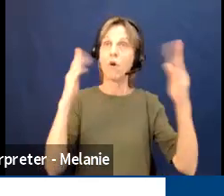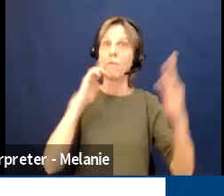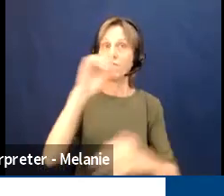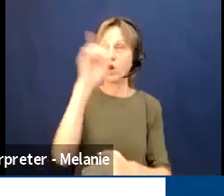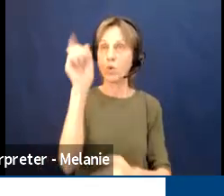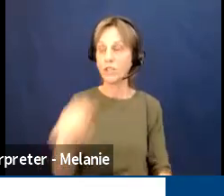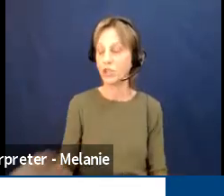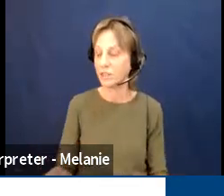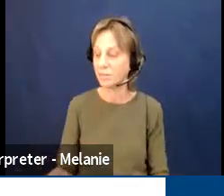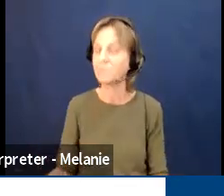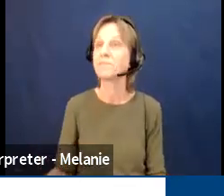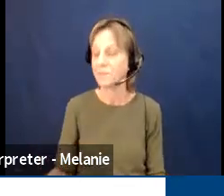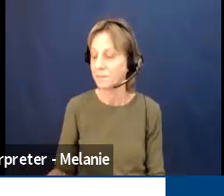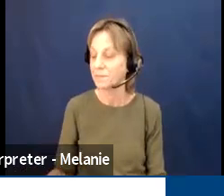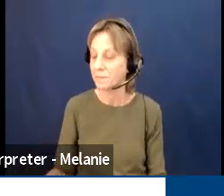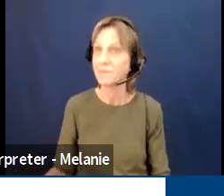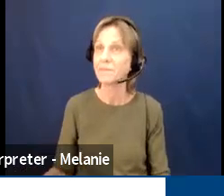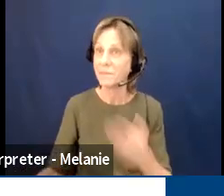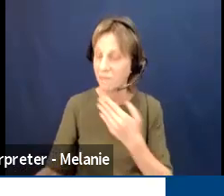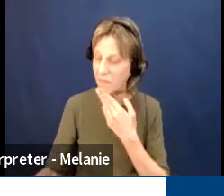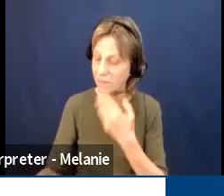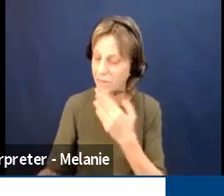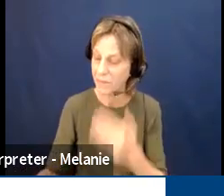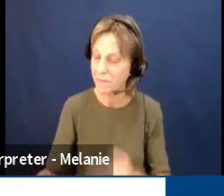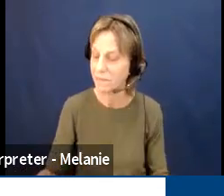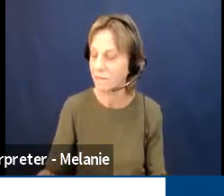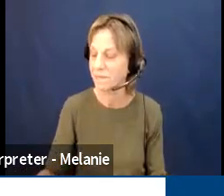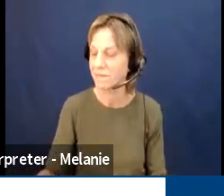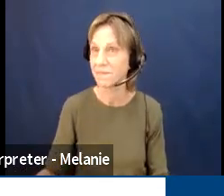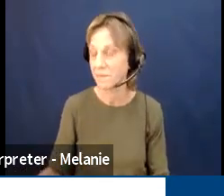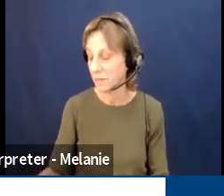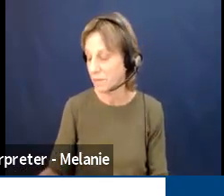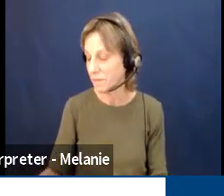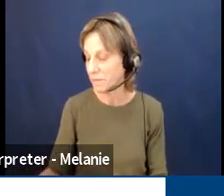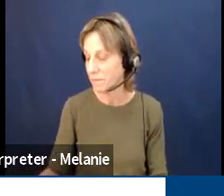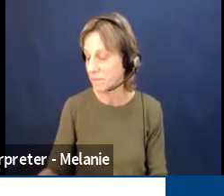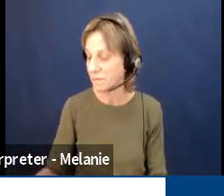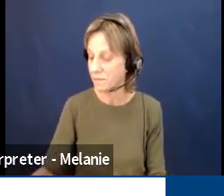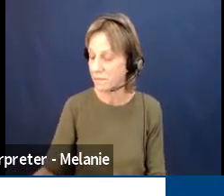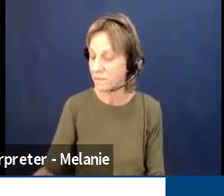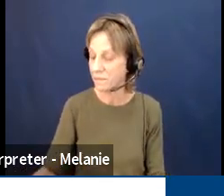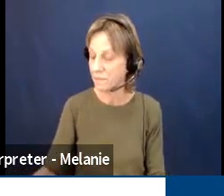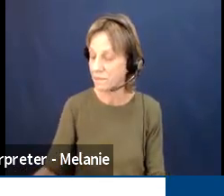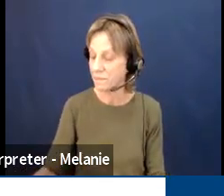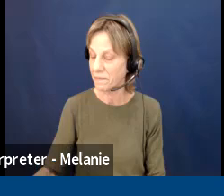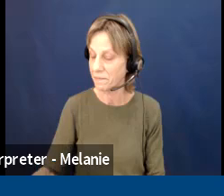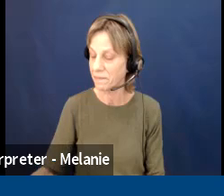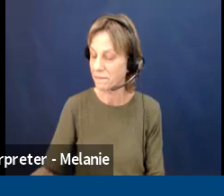yes thank you so much Vince and your cat making a an appearance there guest appearance no worries